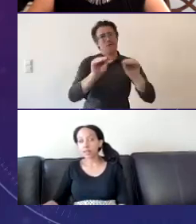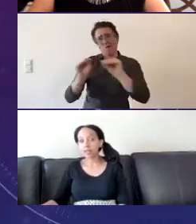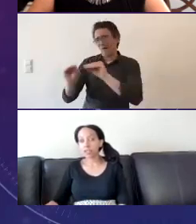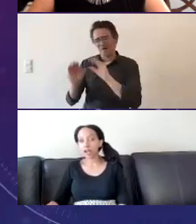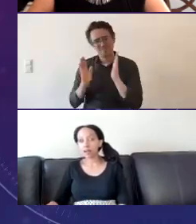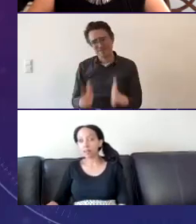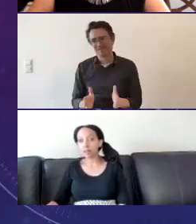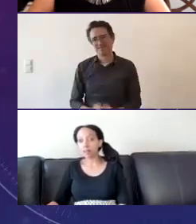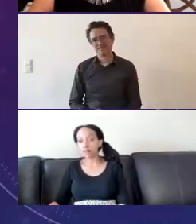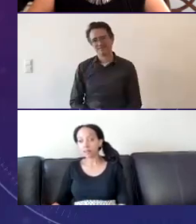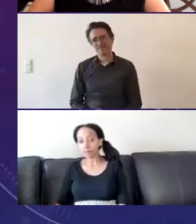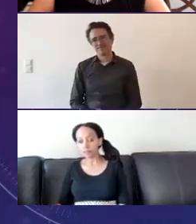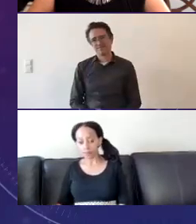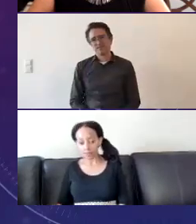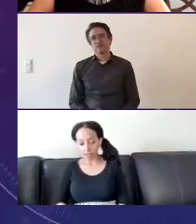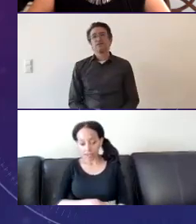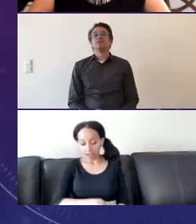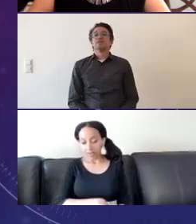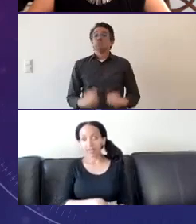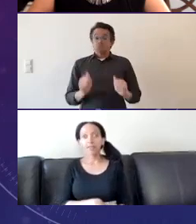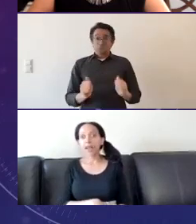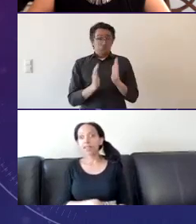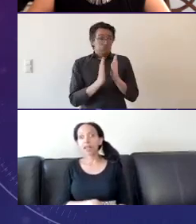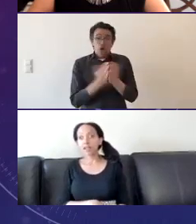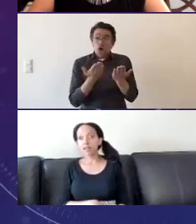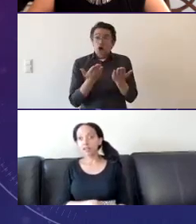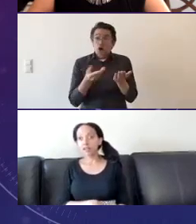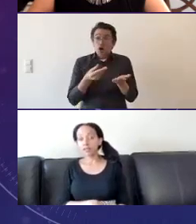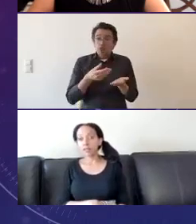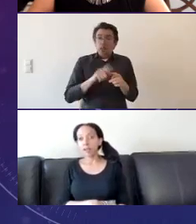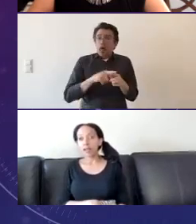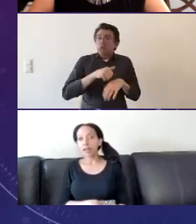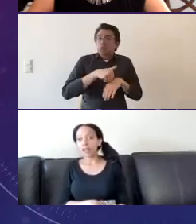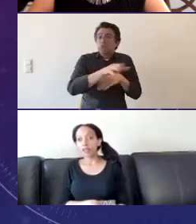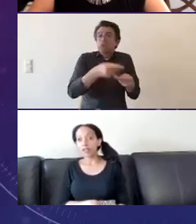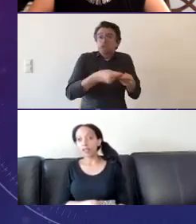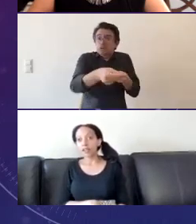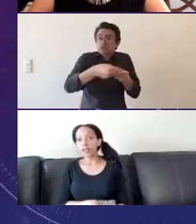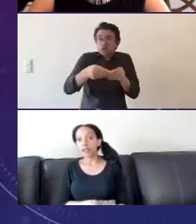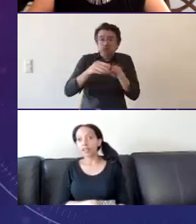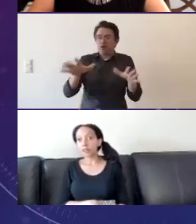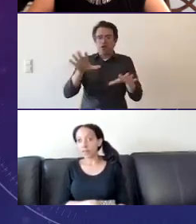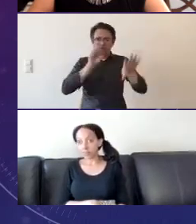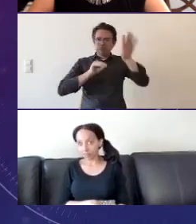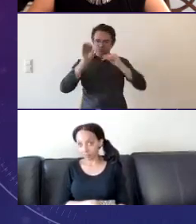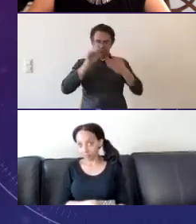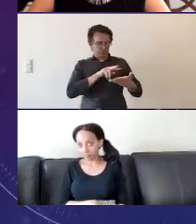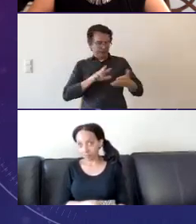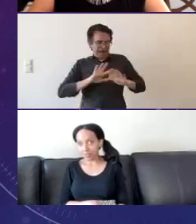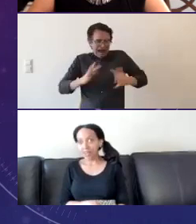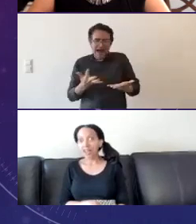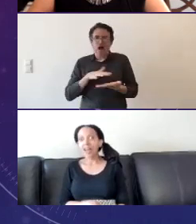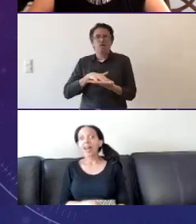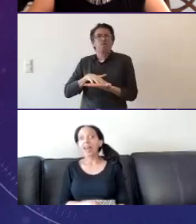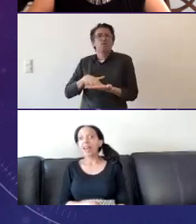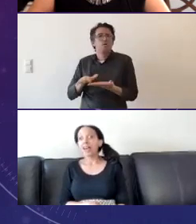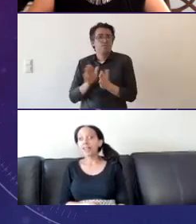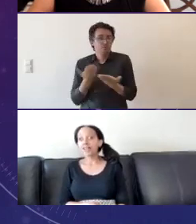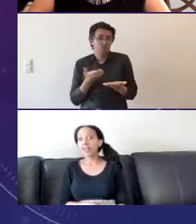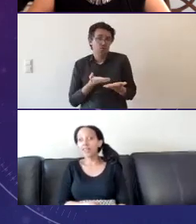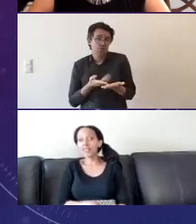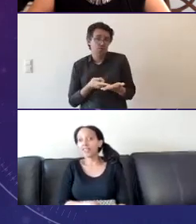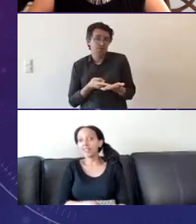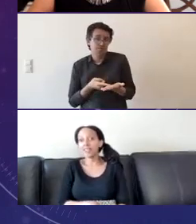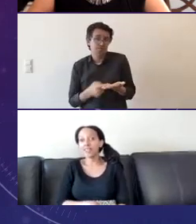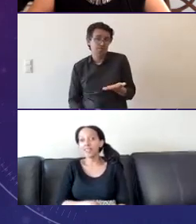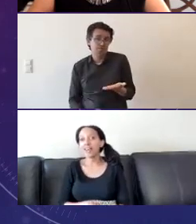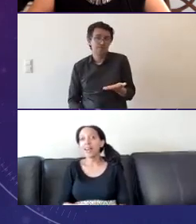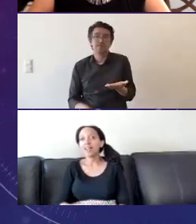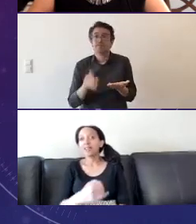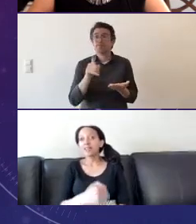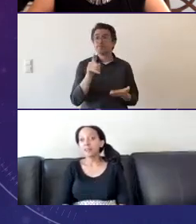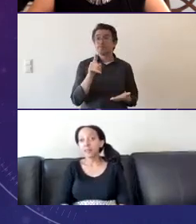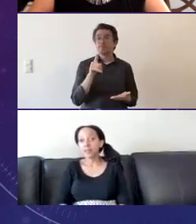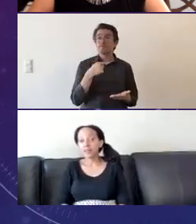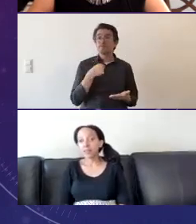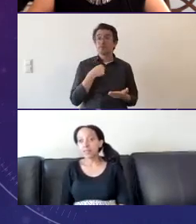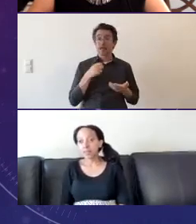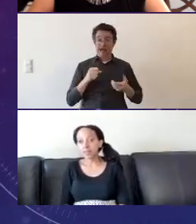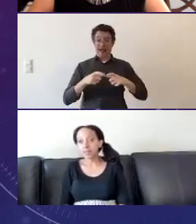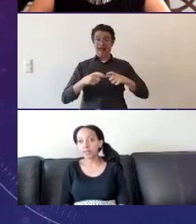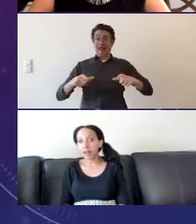over time the device I use is expensive and different organizations around the